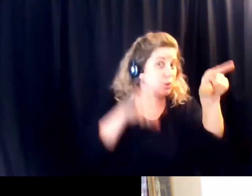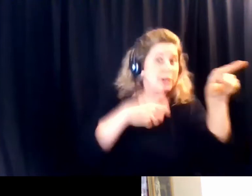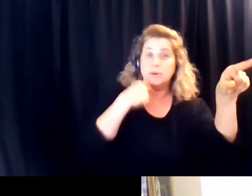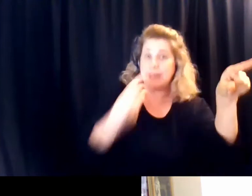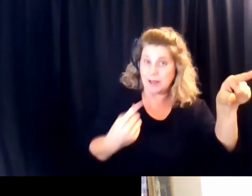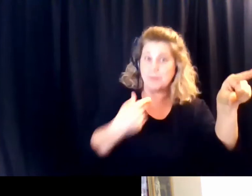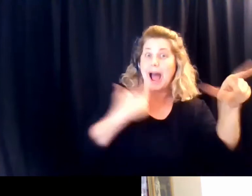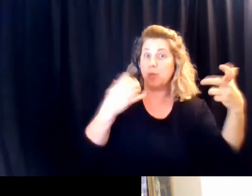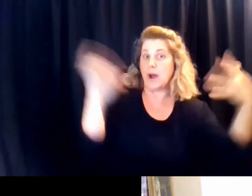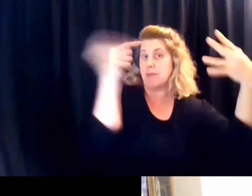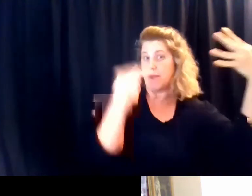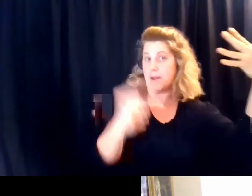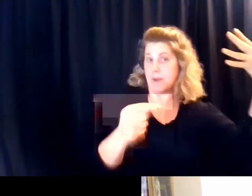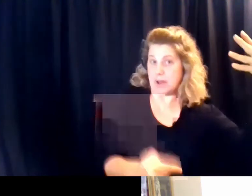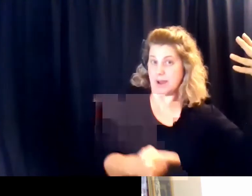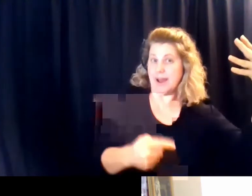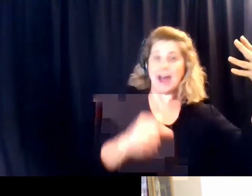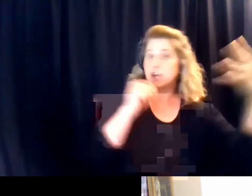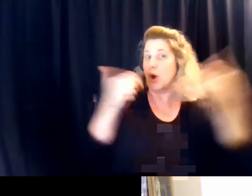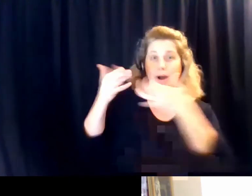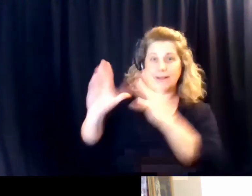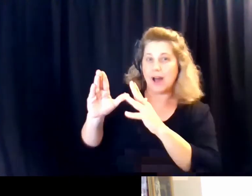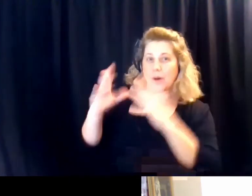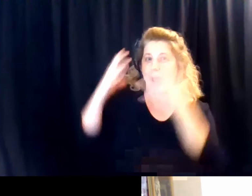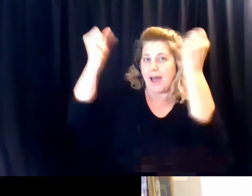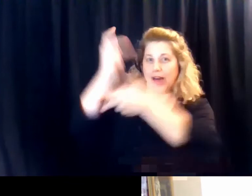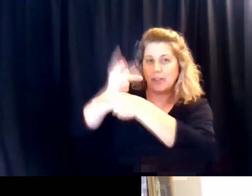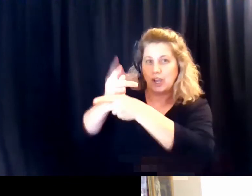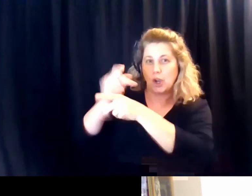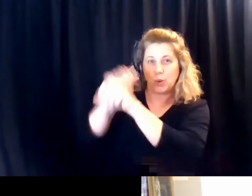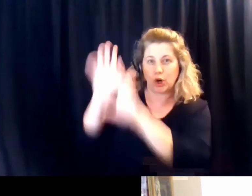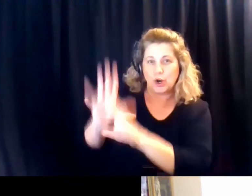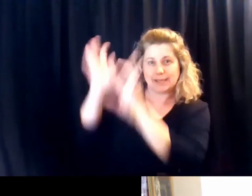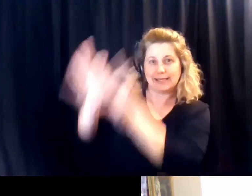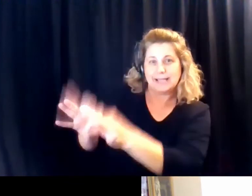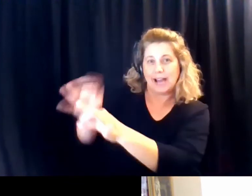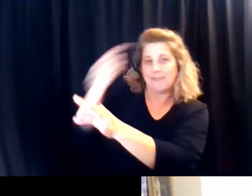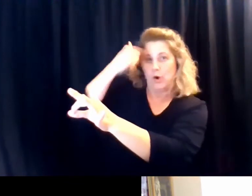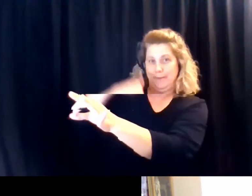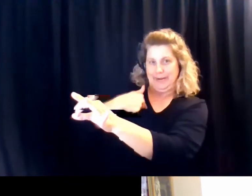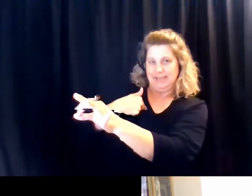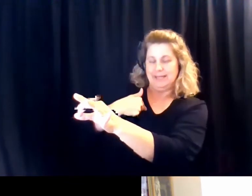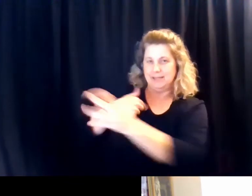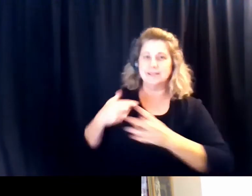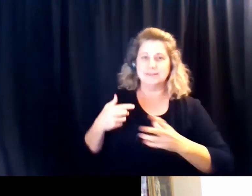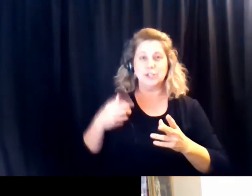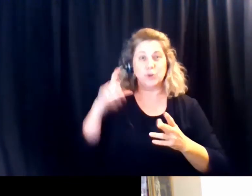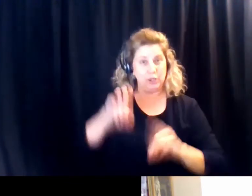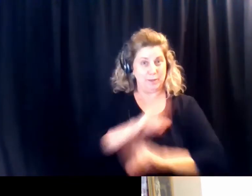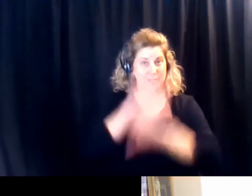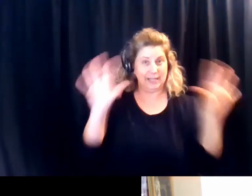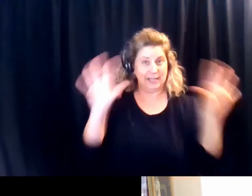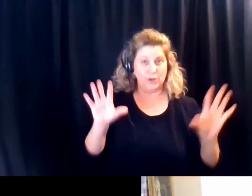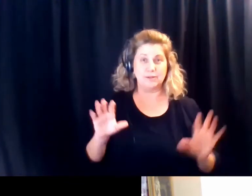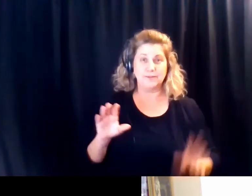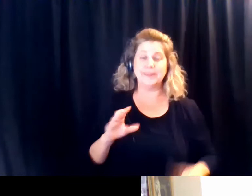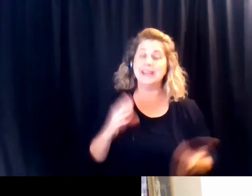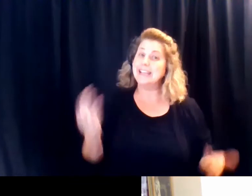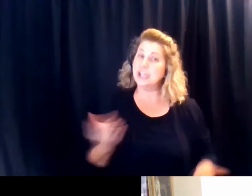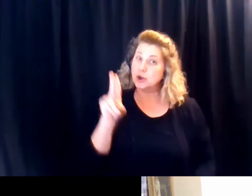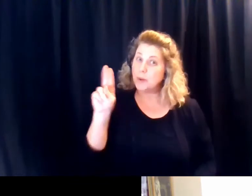Heather Dibblee: And you mentioned for us as individuals and taking part in this. The biggest step that we can do speak to our elected officials as far as our senators and so on.